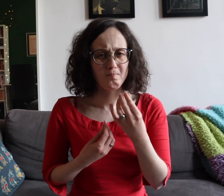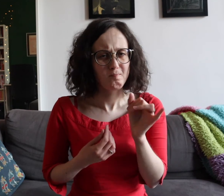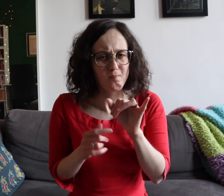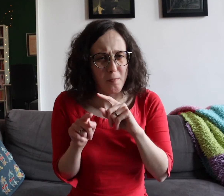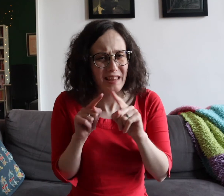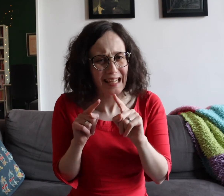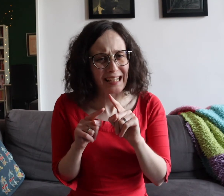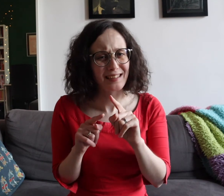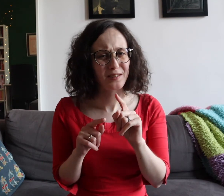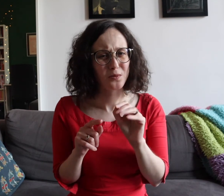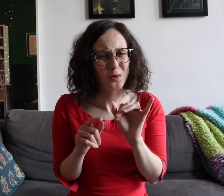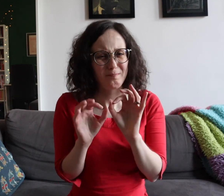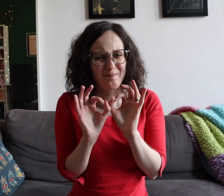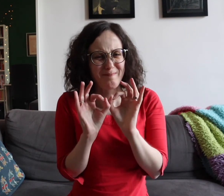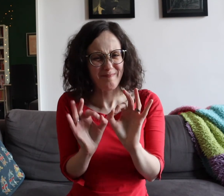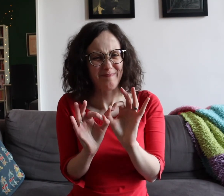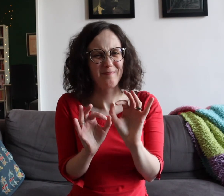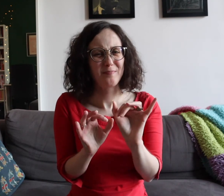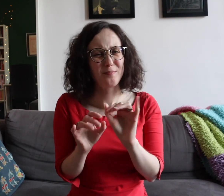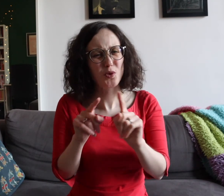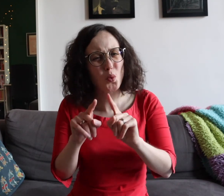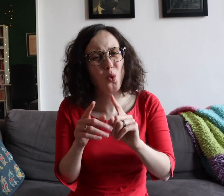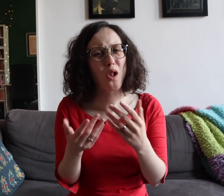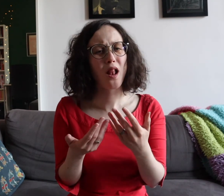what does that mean, what do they mean exactly?